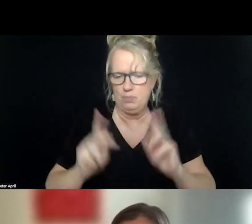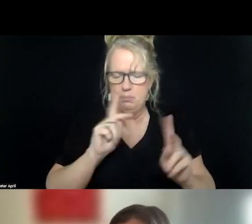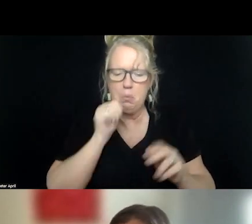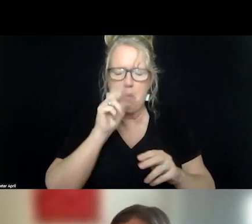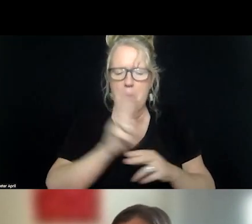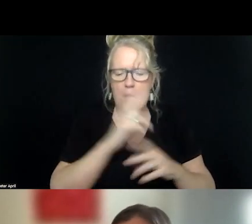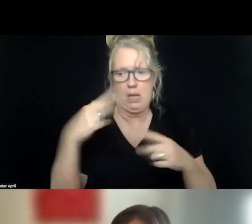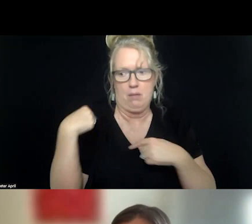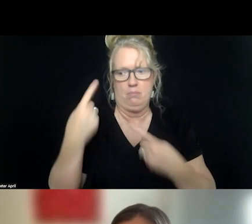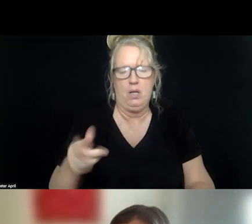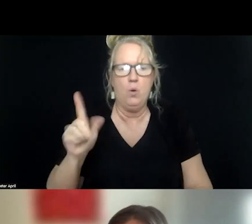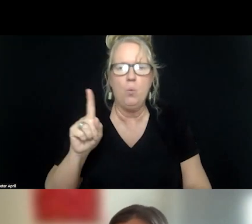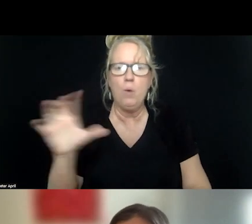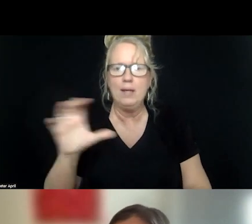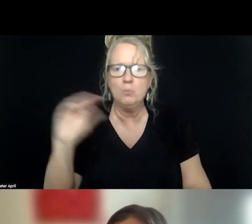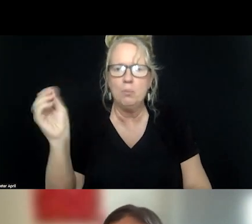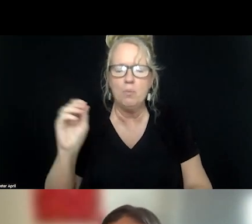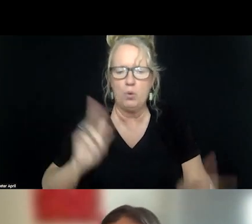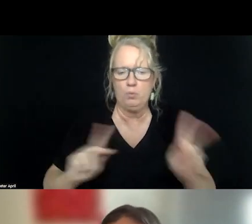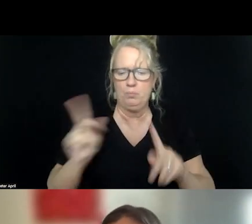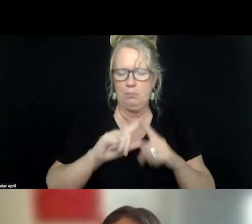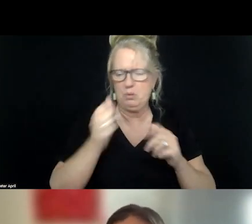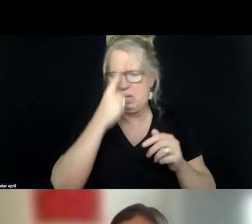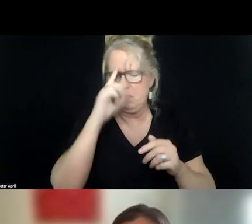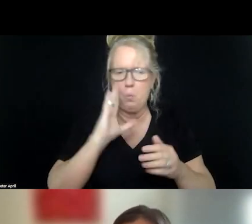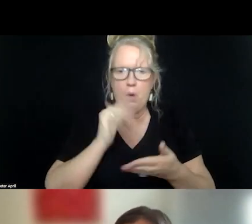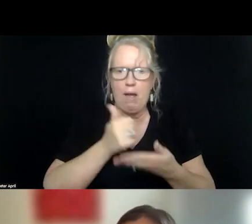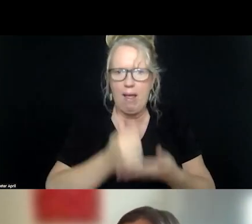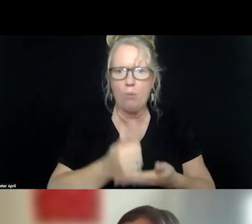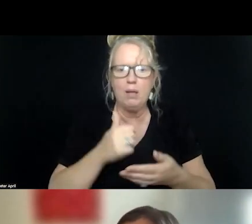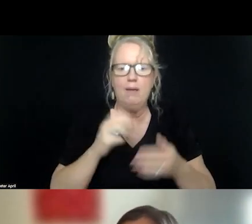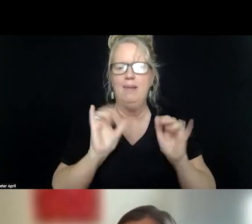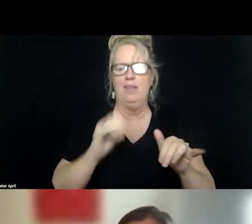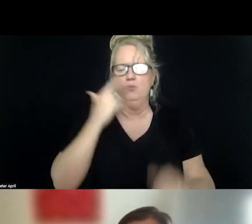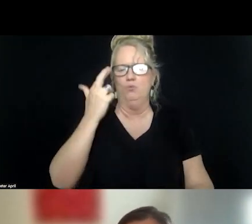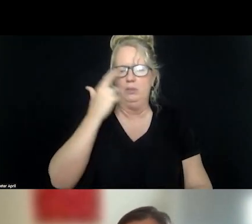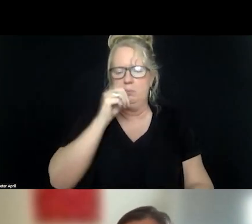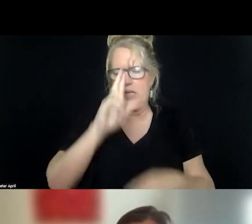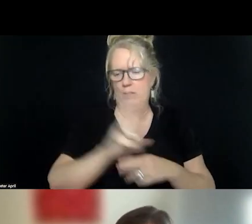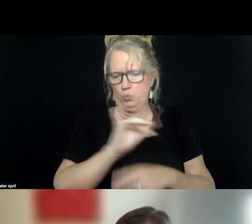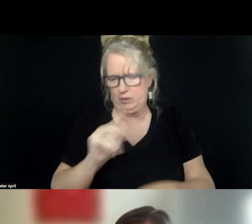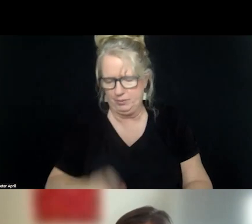SO FAR 100% OF THOSE PEOPLE SAID THEY DID NOT THINK IT WOULD HELP AND THAT IS THE REASON THEY DID NOT USE ONE.